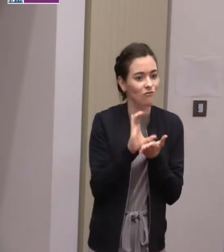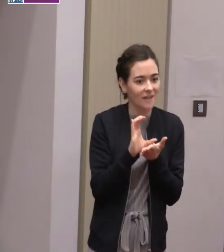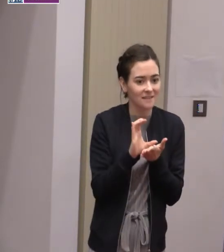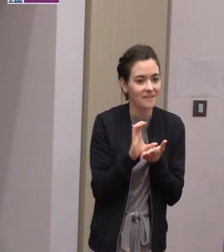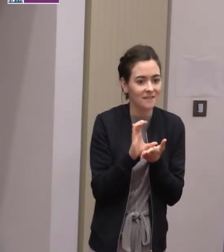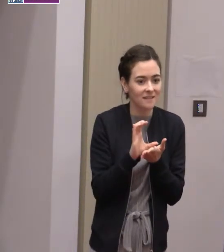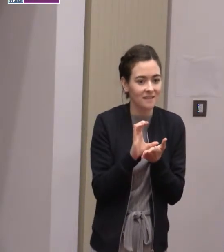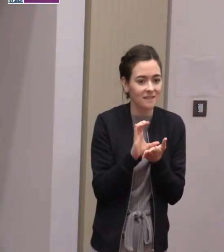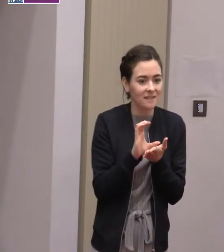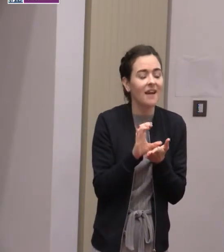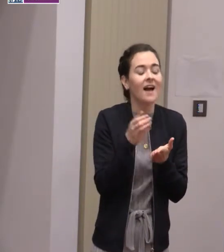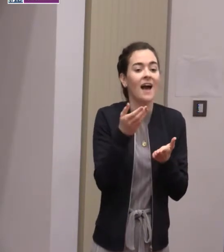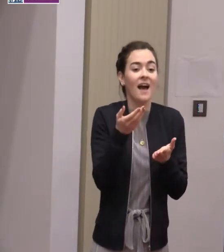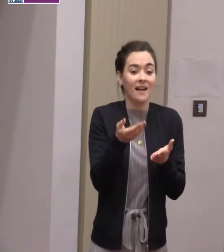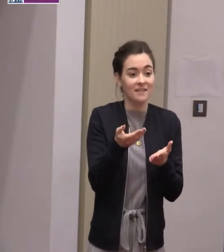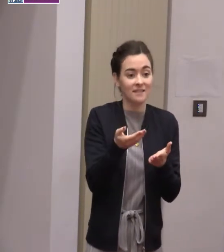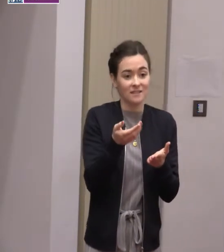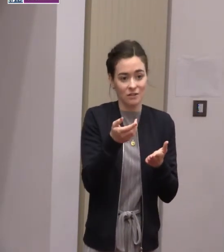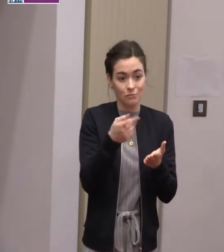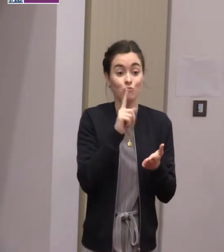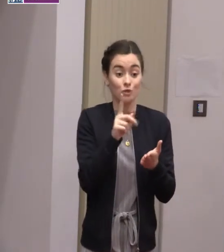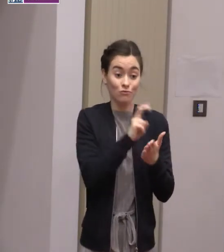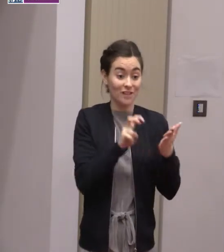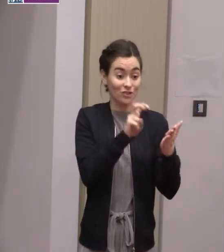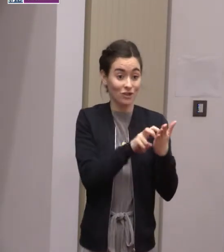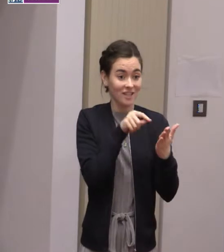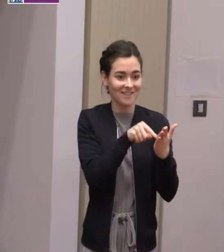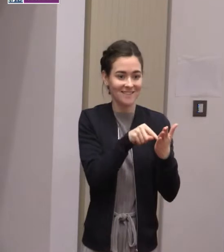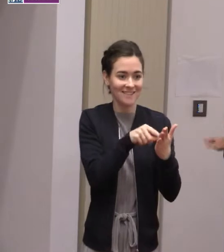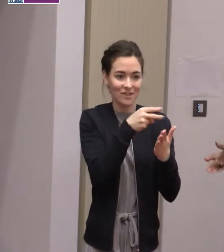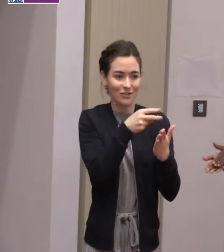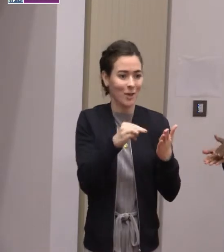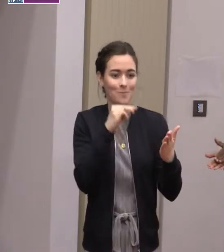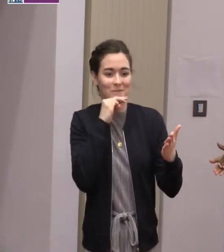But registration does not equal a grant, right?